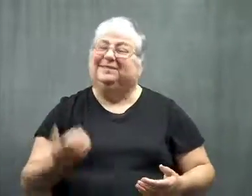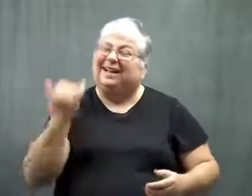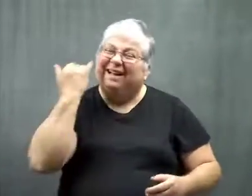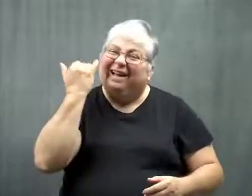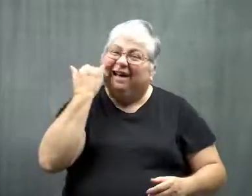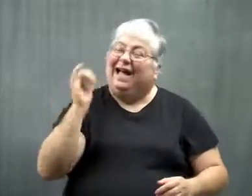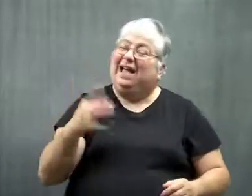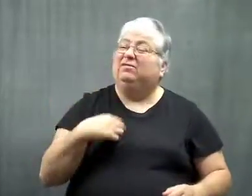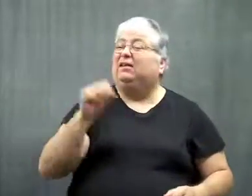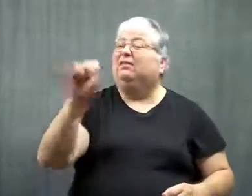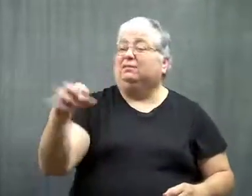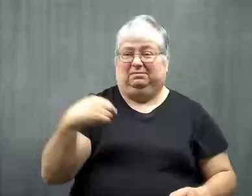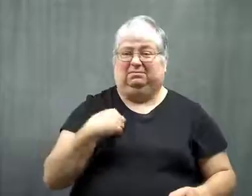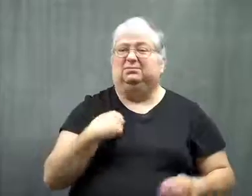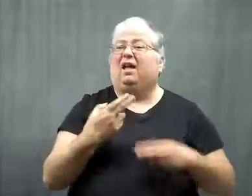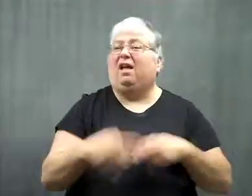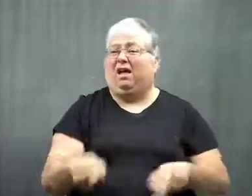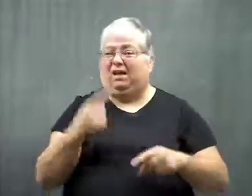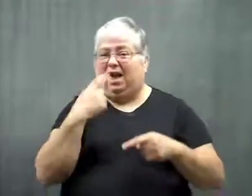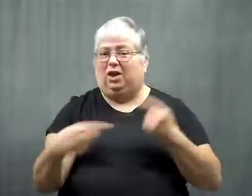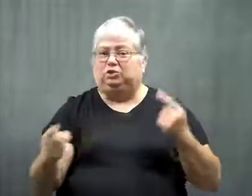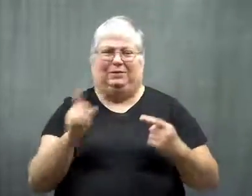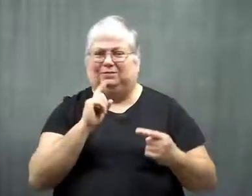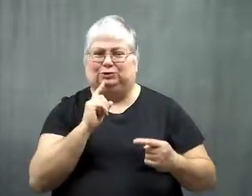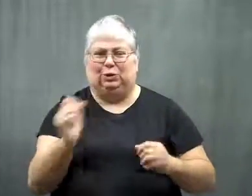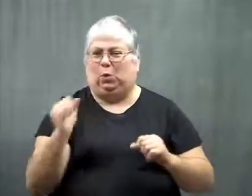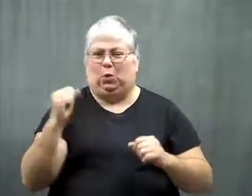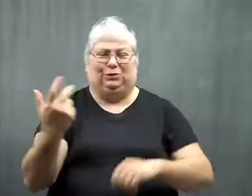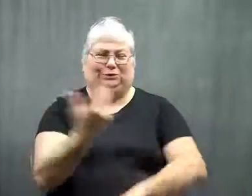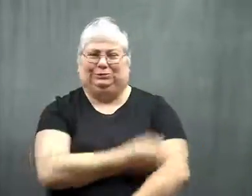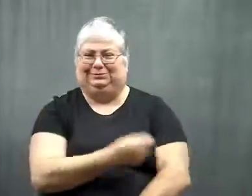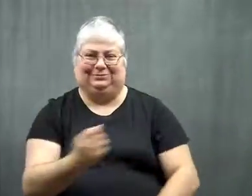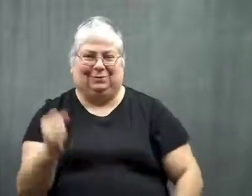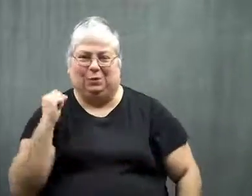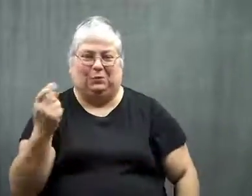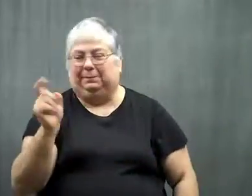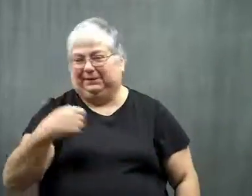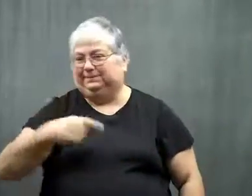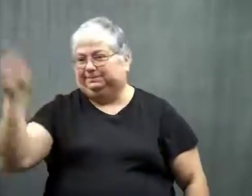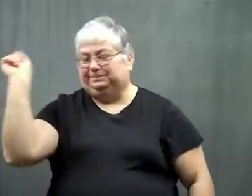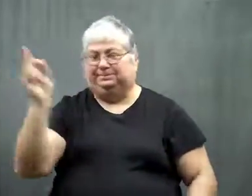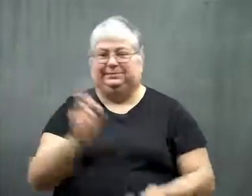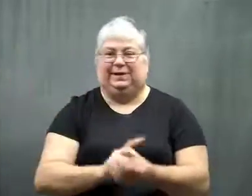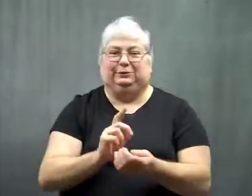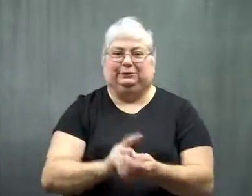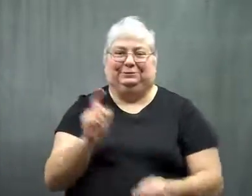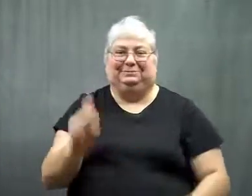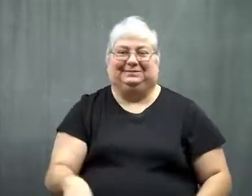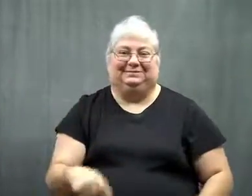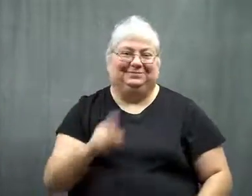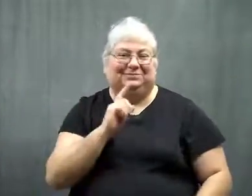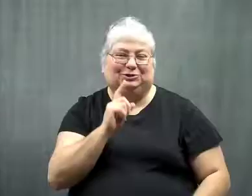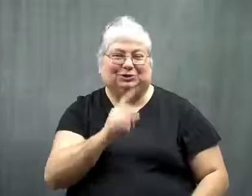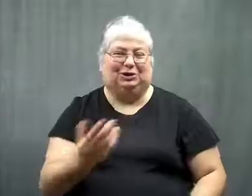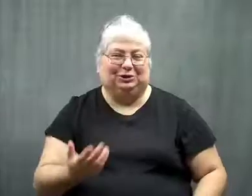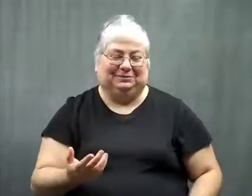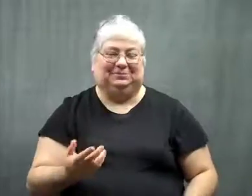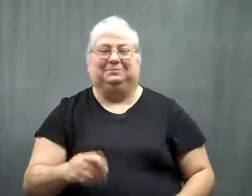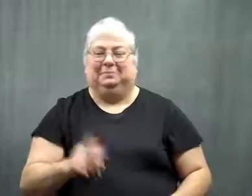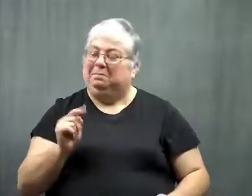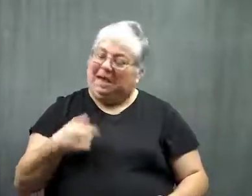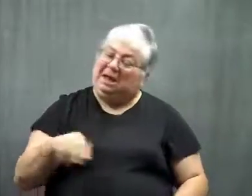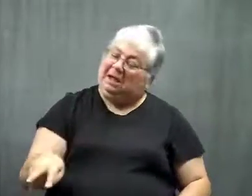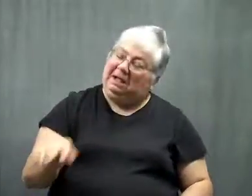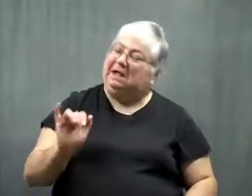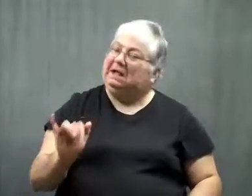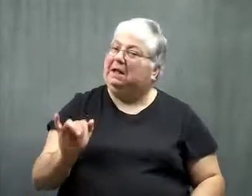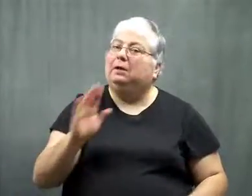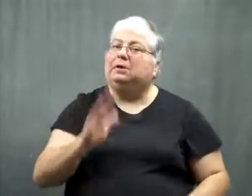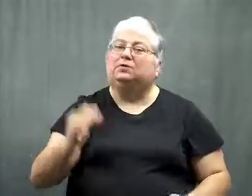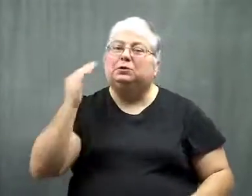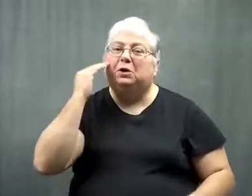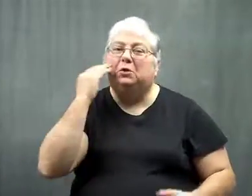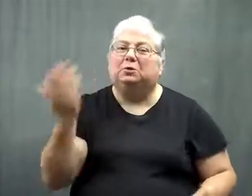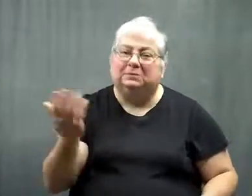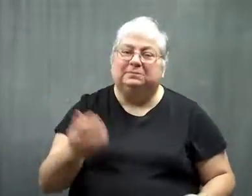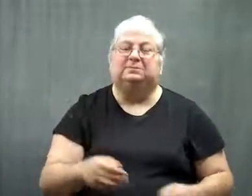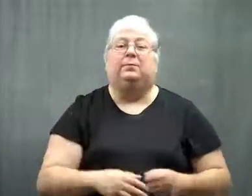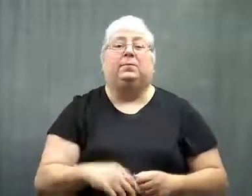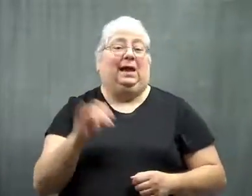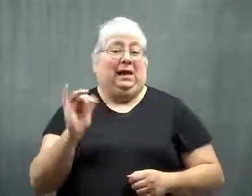If I said I had an egg allergy, they would have sent me to a doctor rather than give me the shot.